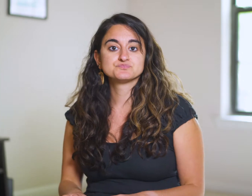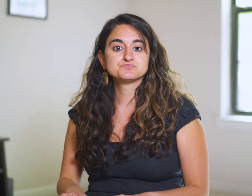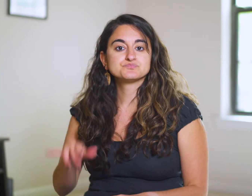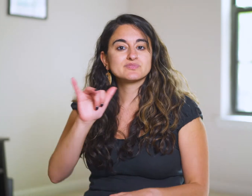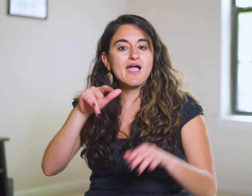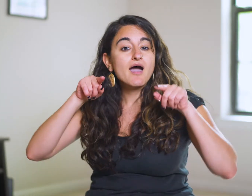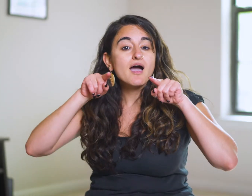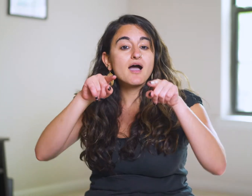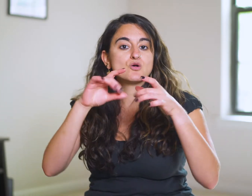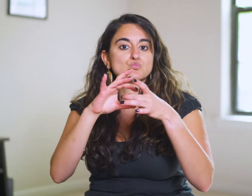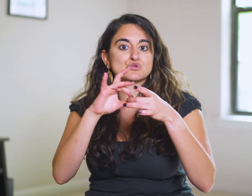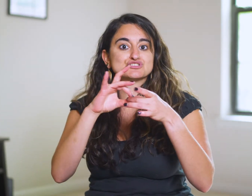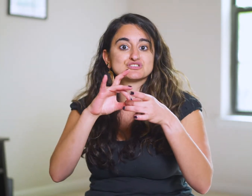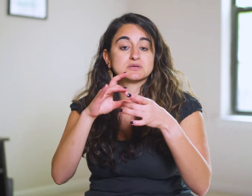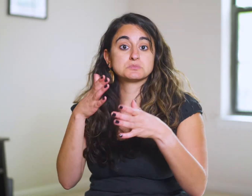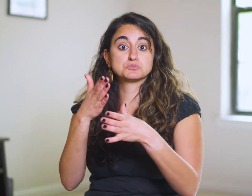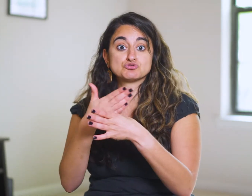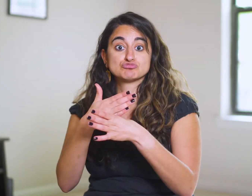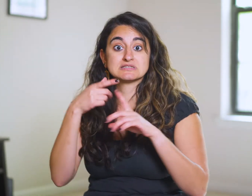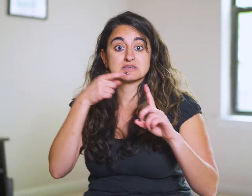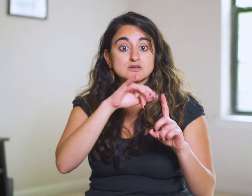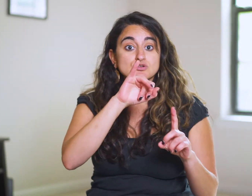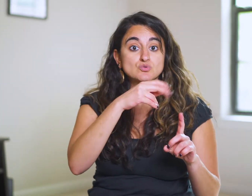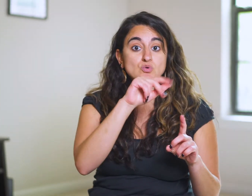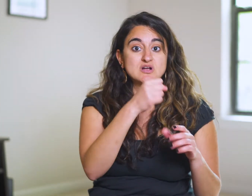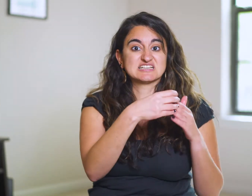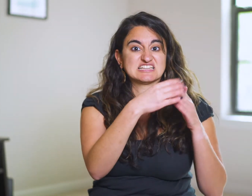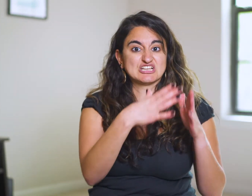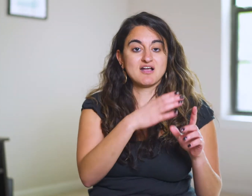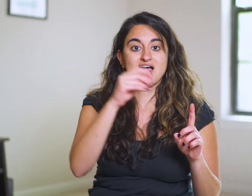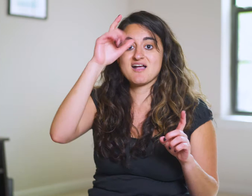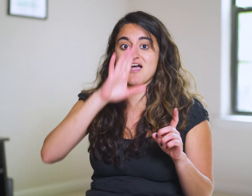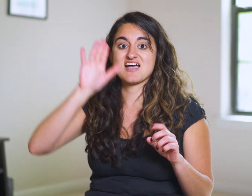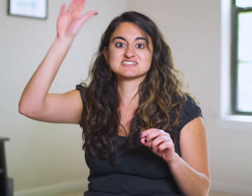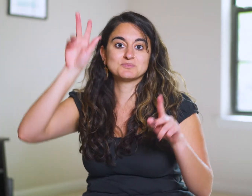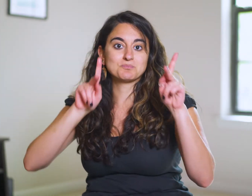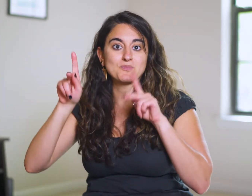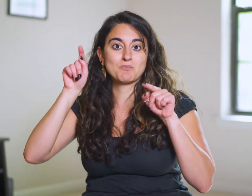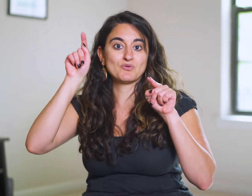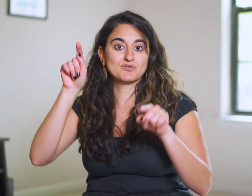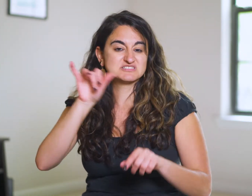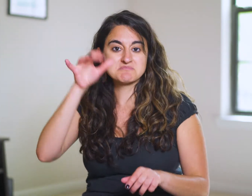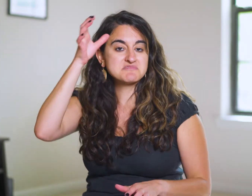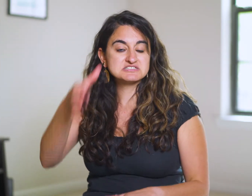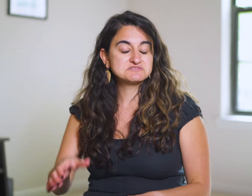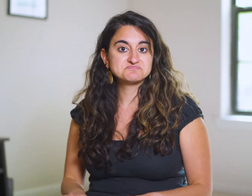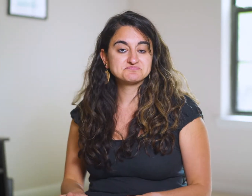This parallels the relationship between Judah’s leaders and God’s people.